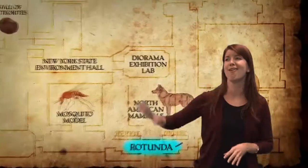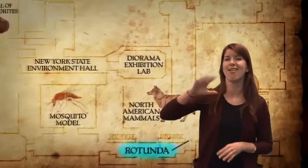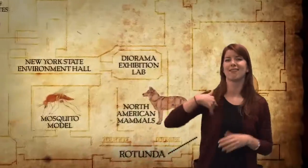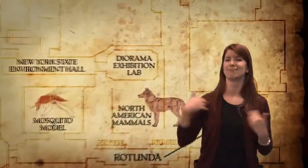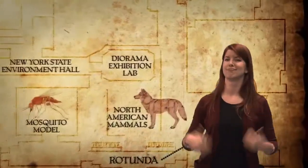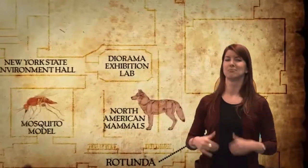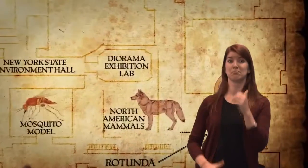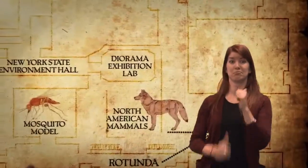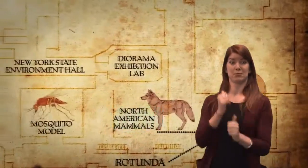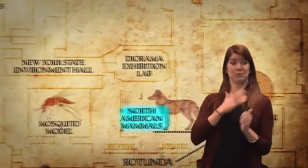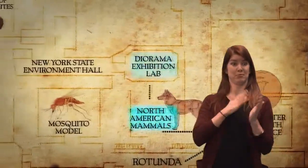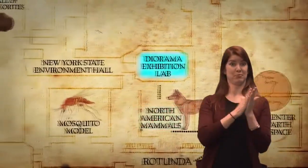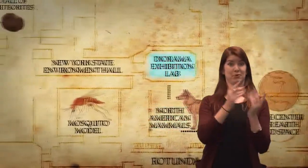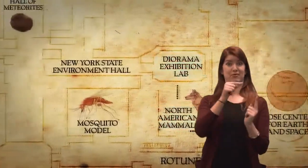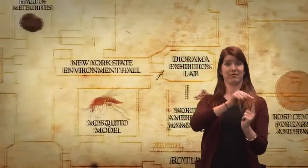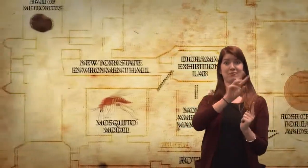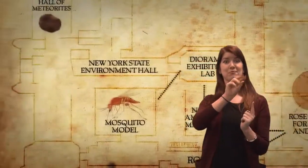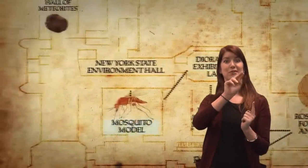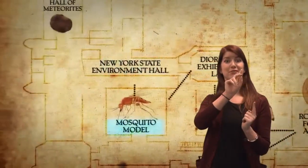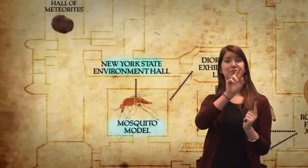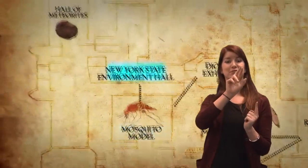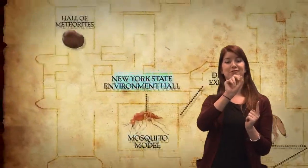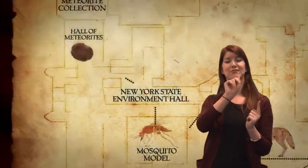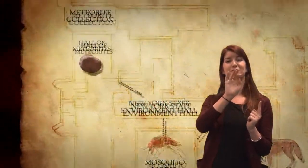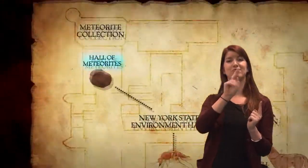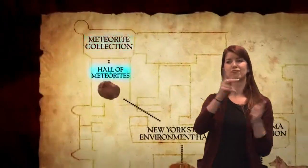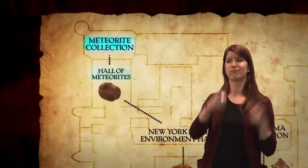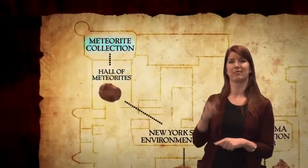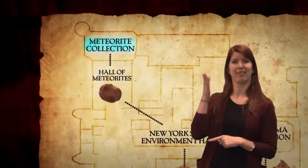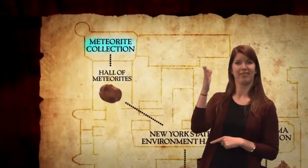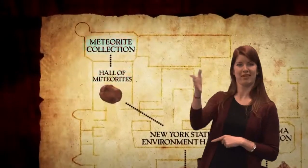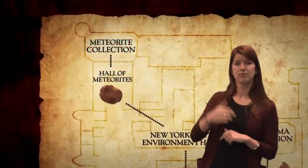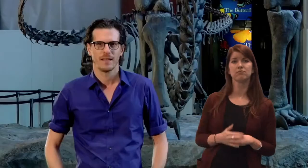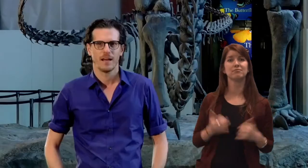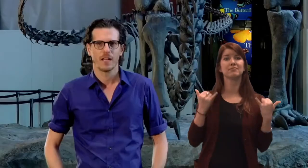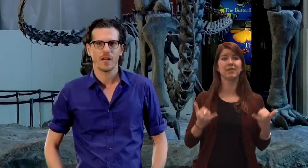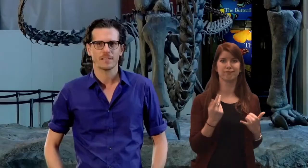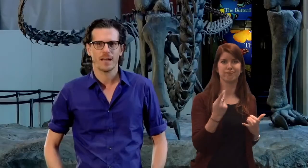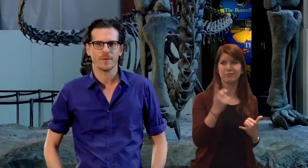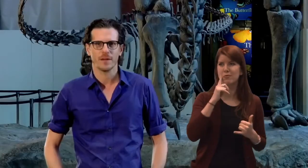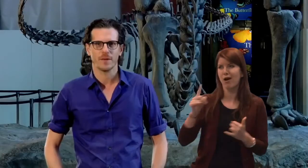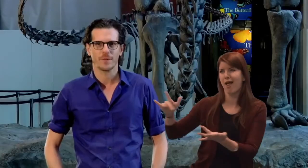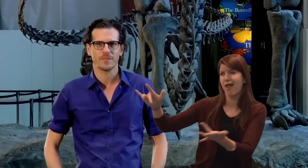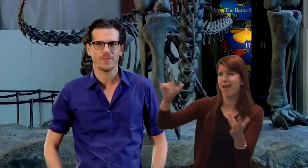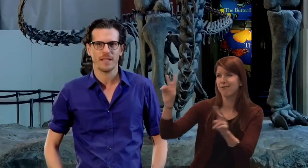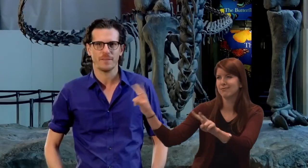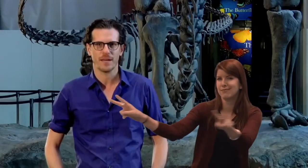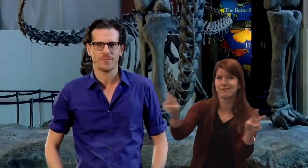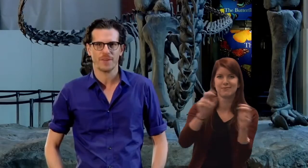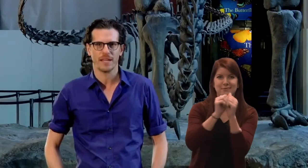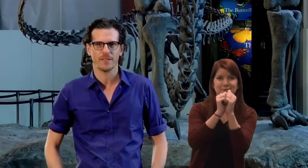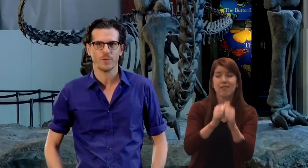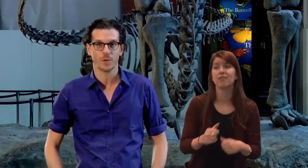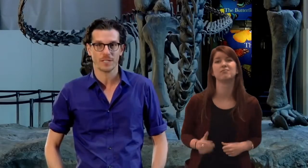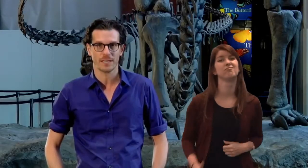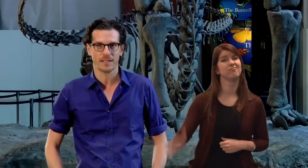we are here today to go on a virtual tour of the museum. A long time ago I was invited by a friend, who worked here,